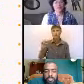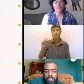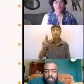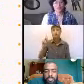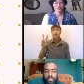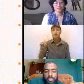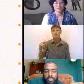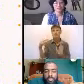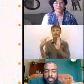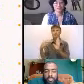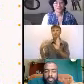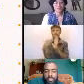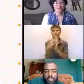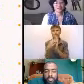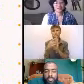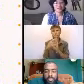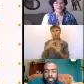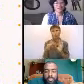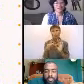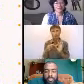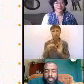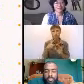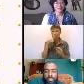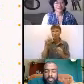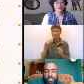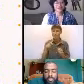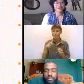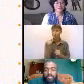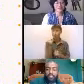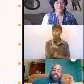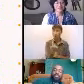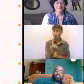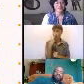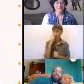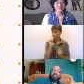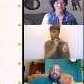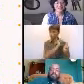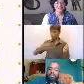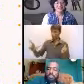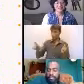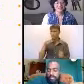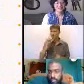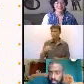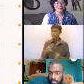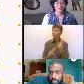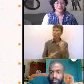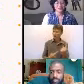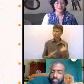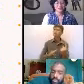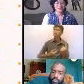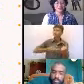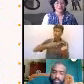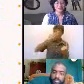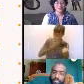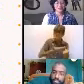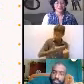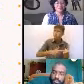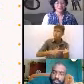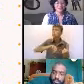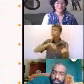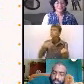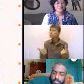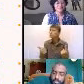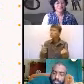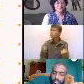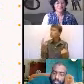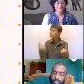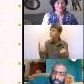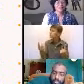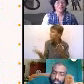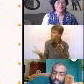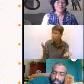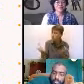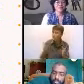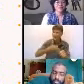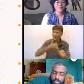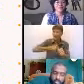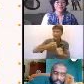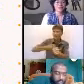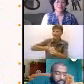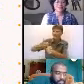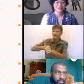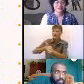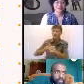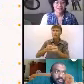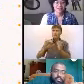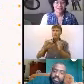of person, that's allowing for autonomous individual identities to share spaces, and